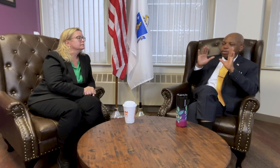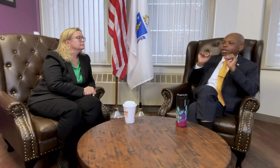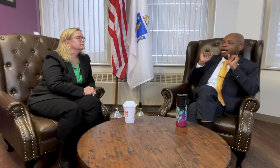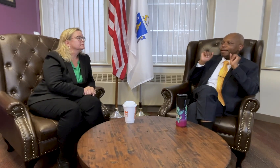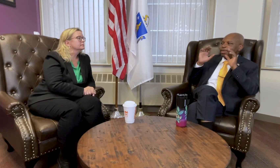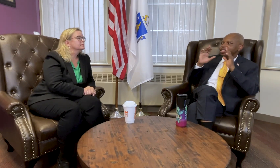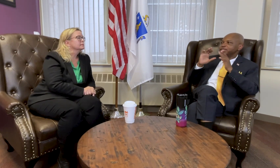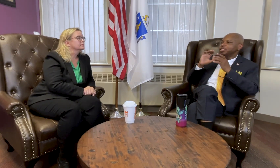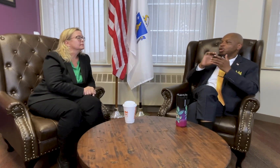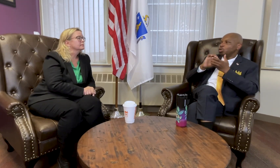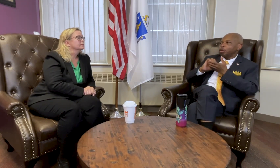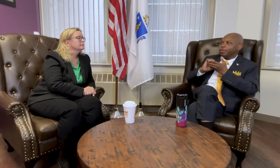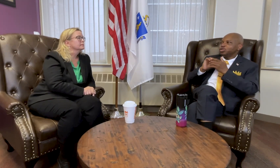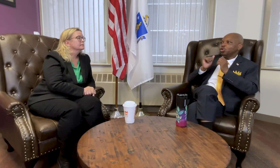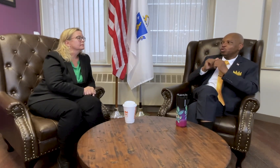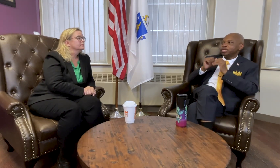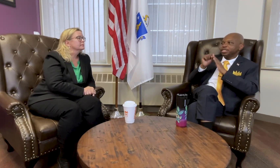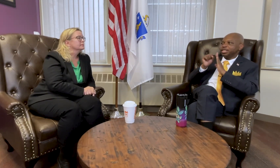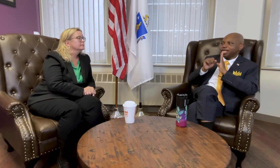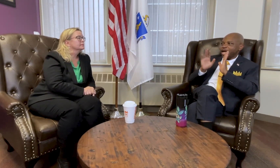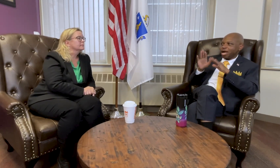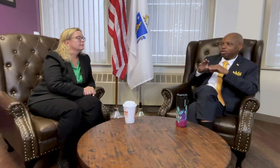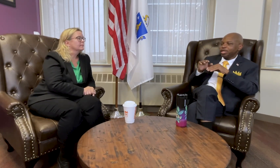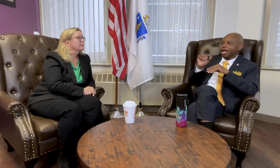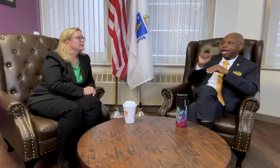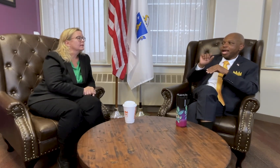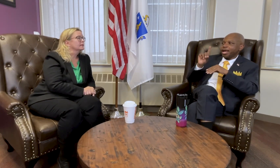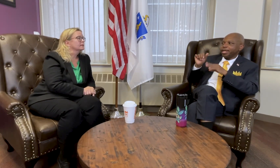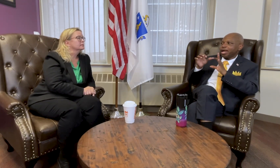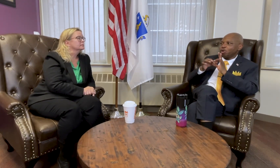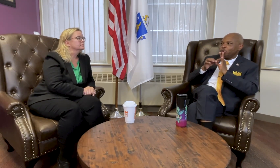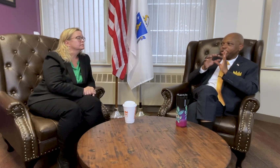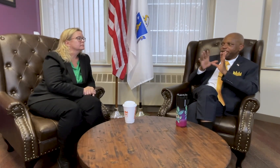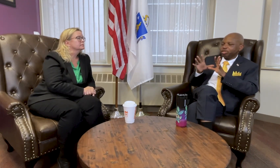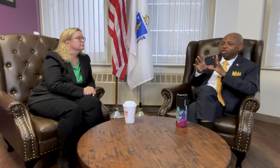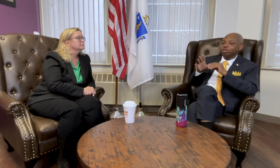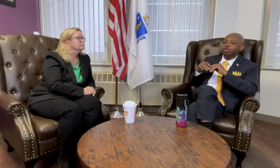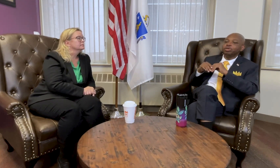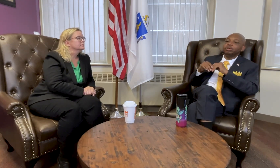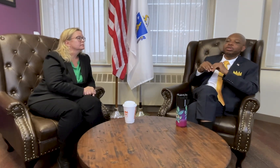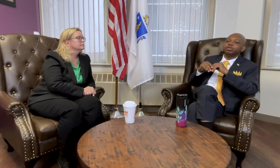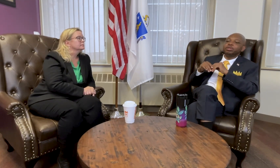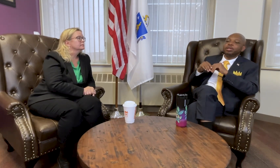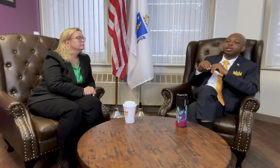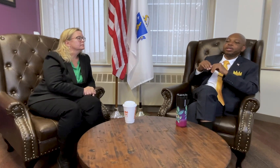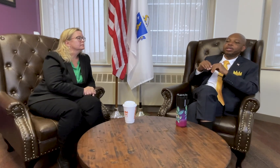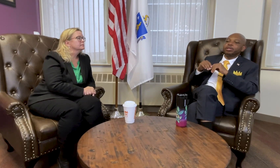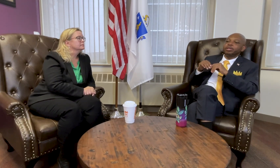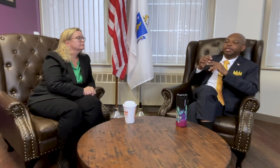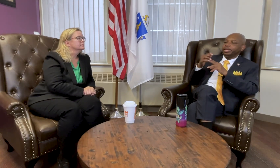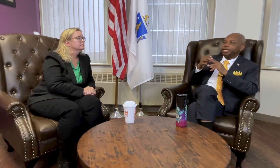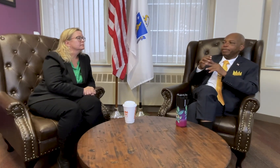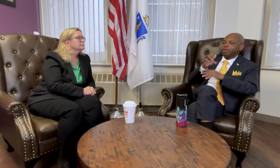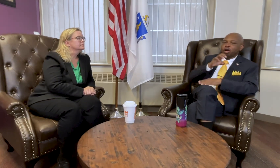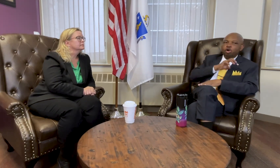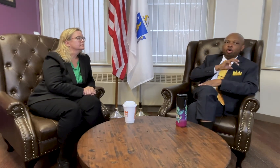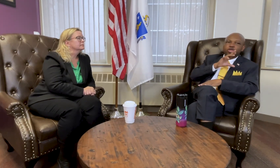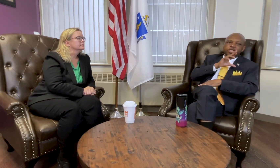and an amazing collaboration with the State House and their ADA coordinator. His name is